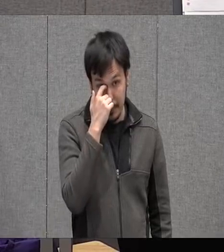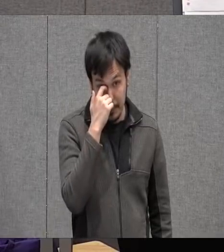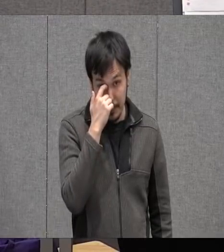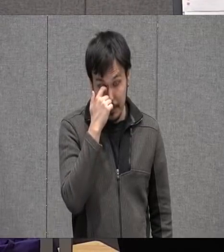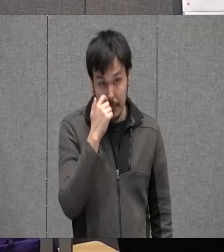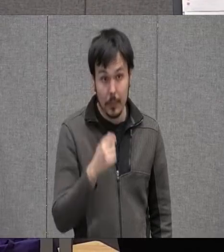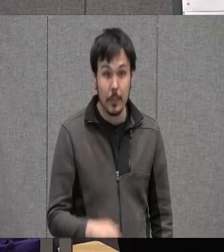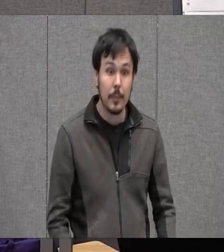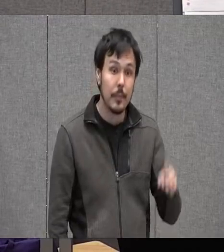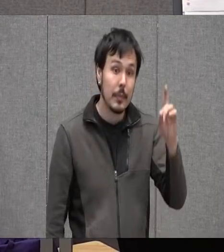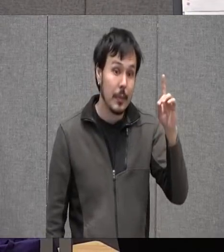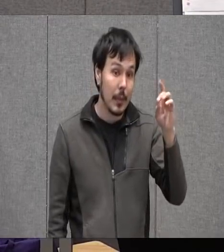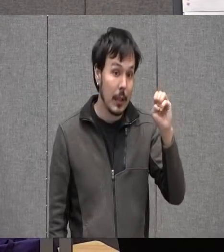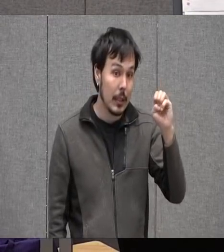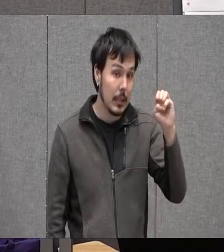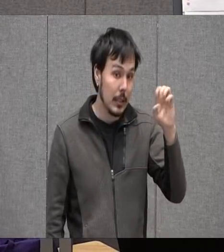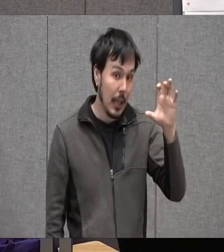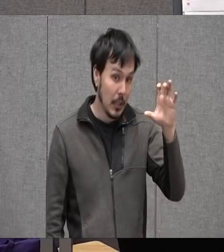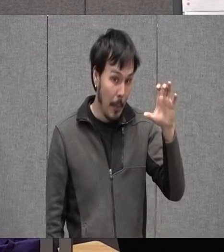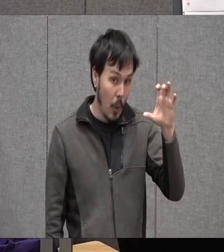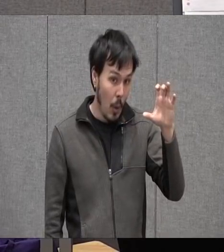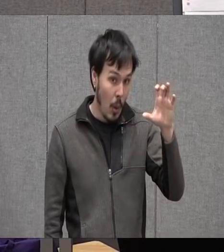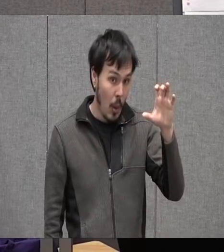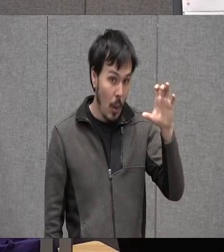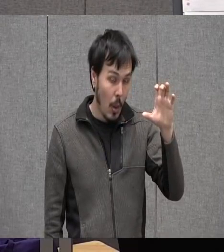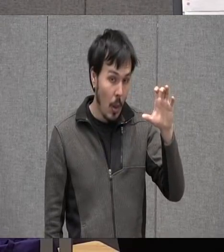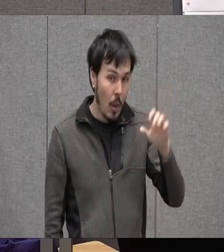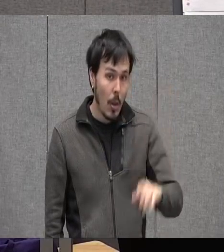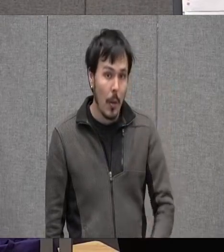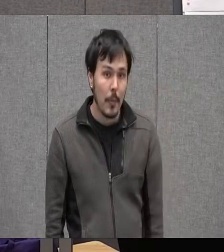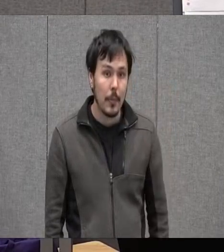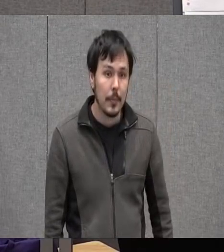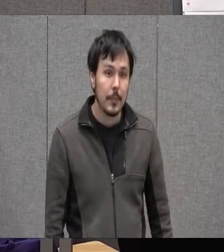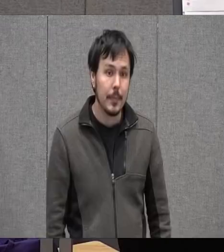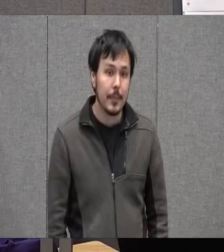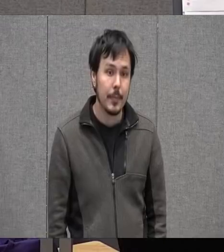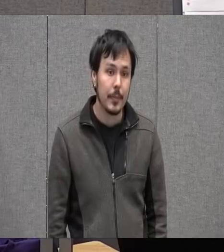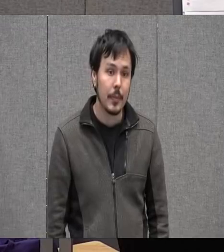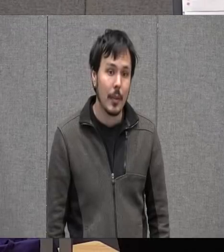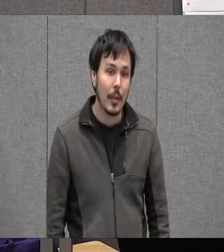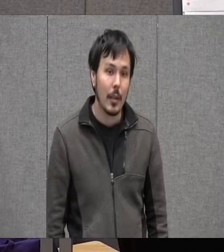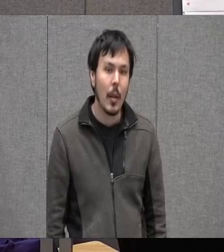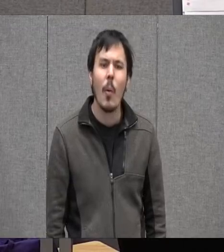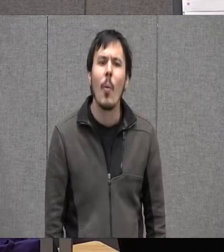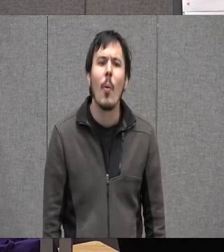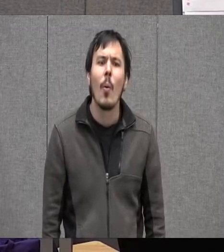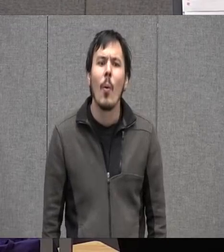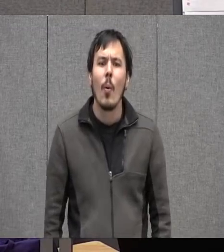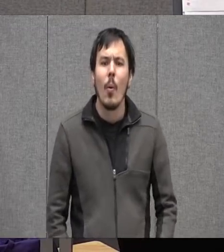decimals are, oh no we ran out of room.